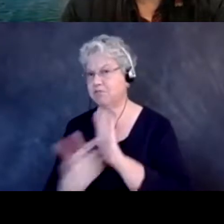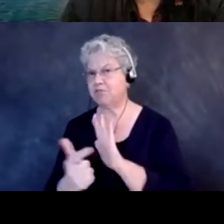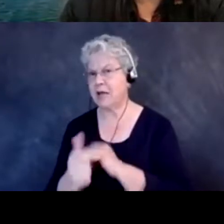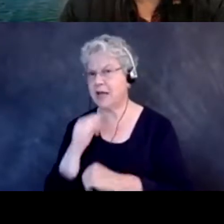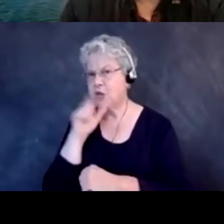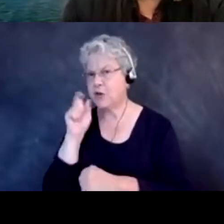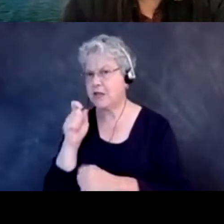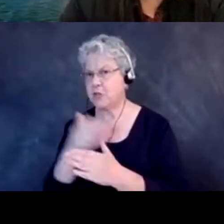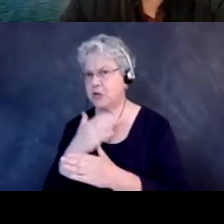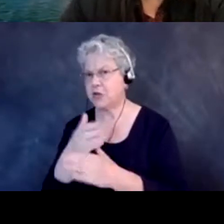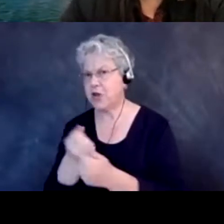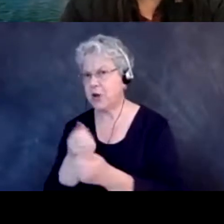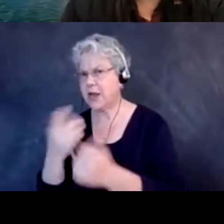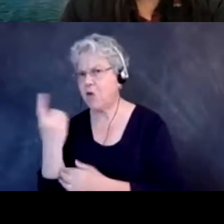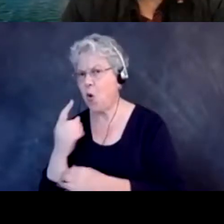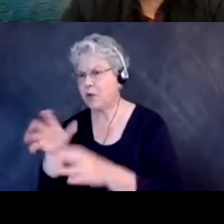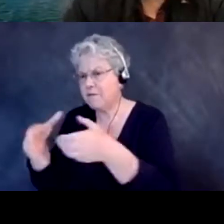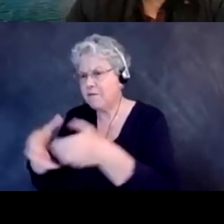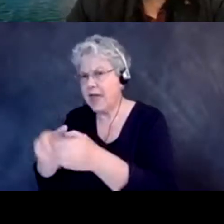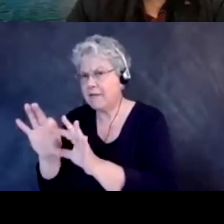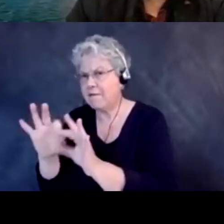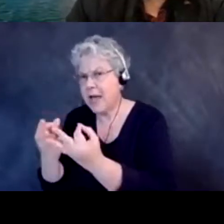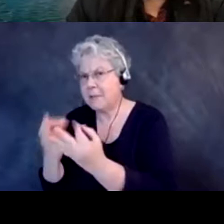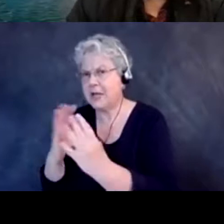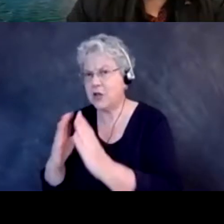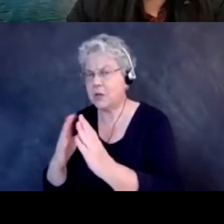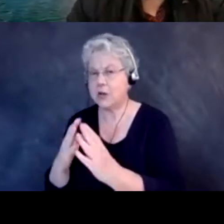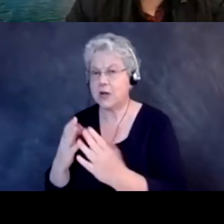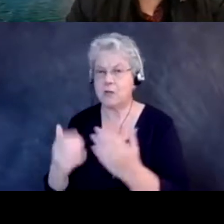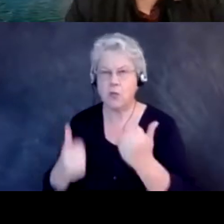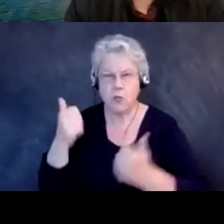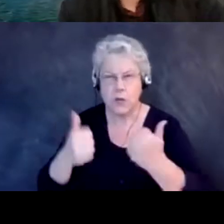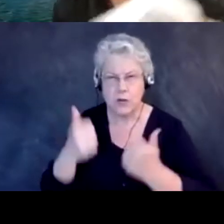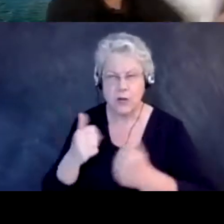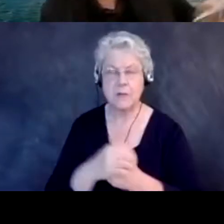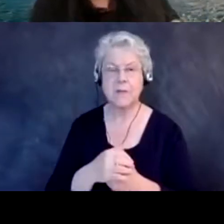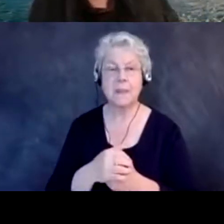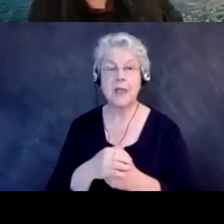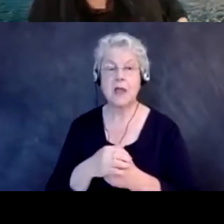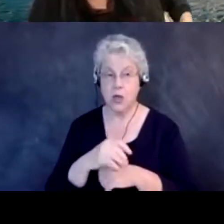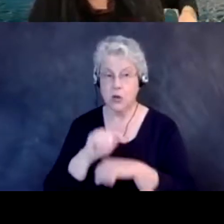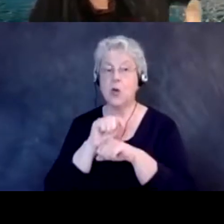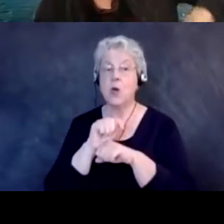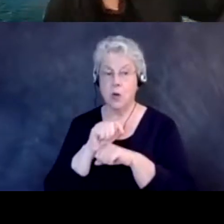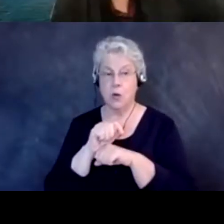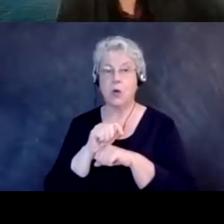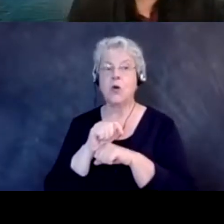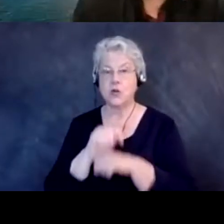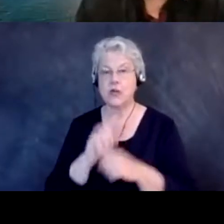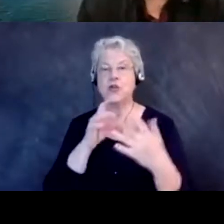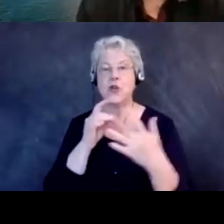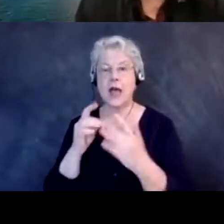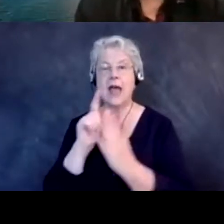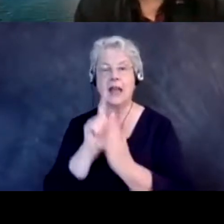for that family or it’s just for that community. So traditional guiding laws. Next slide please.